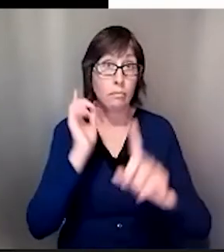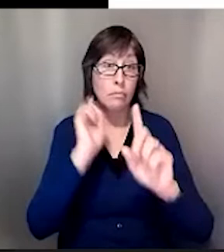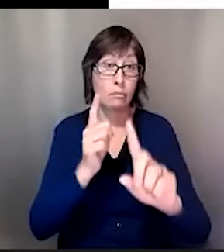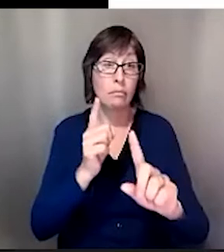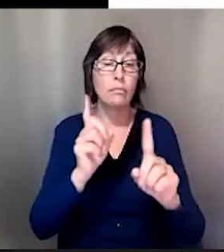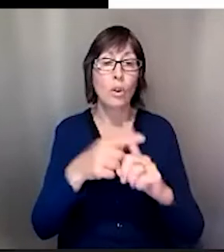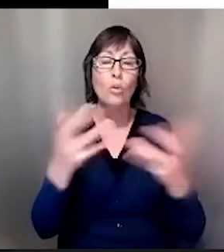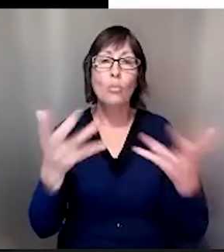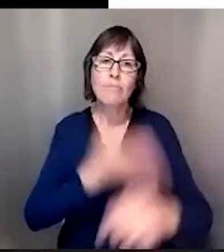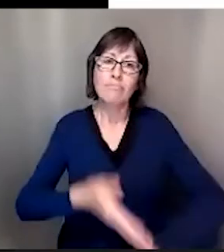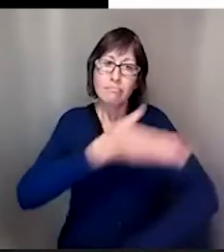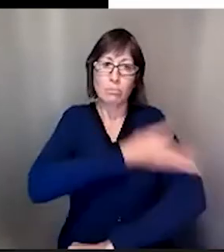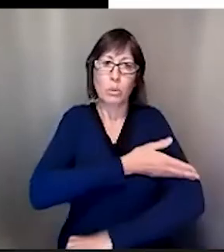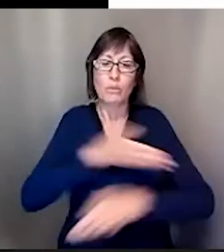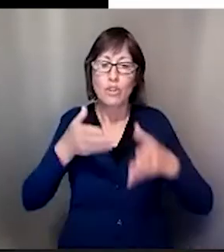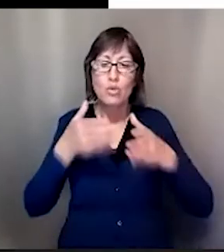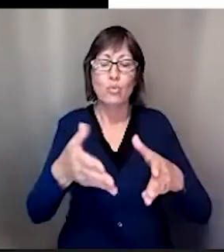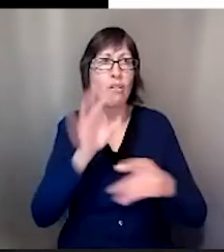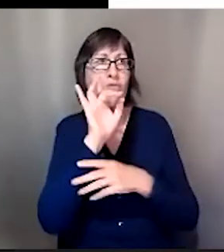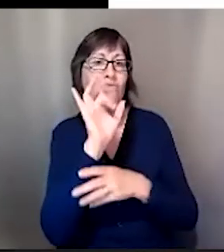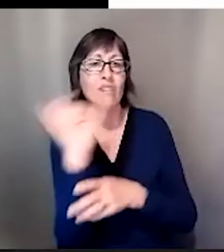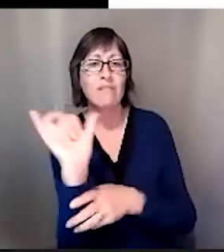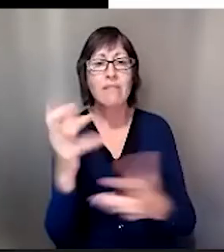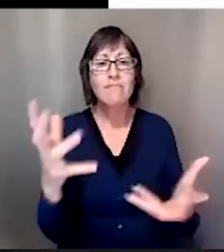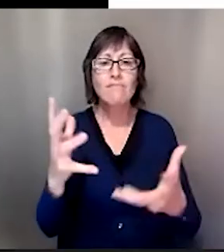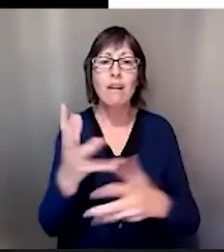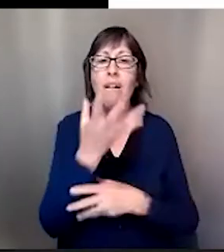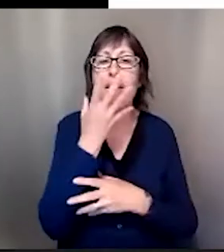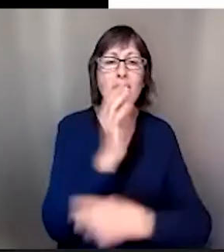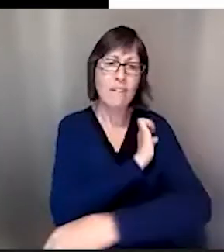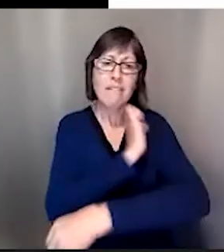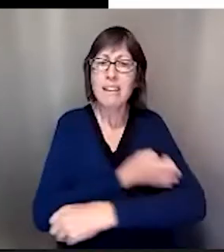enhance the streetscape and provide a vibrant and colourful statement, highlight ‘gateways’